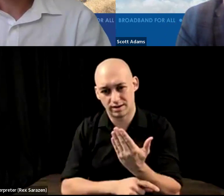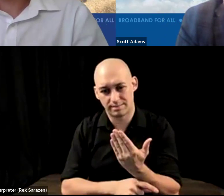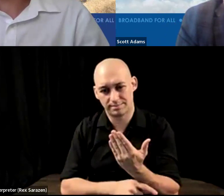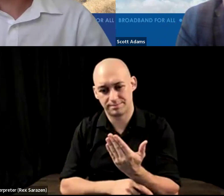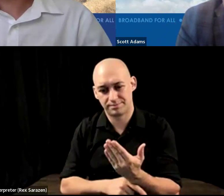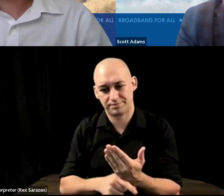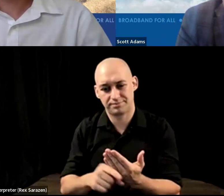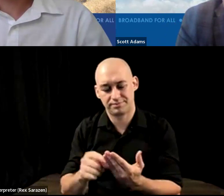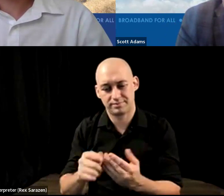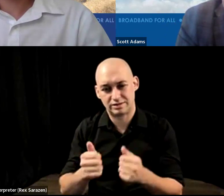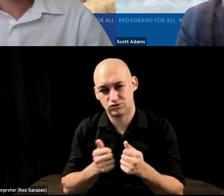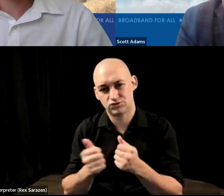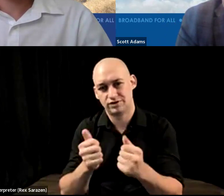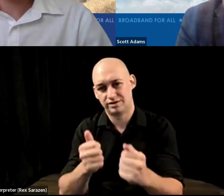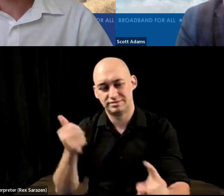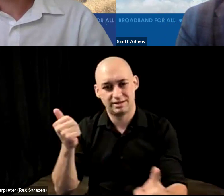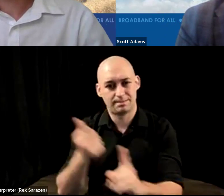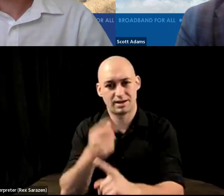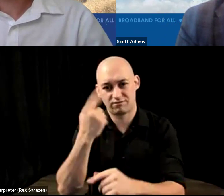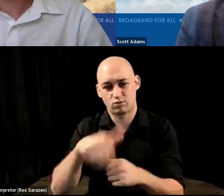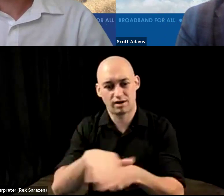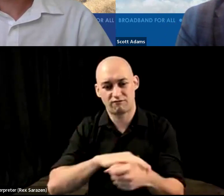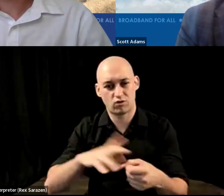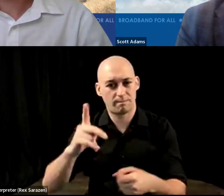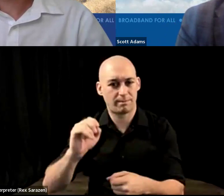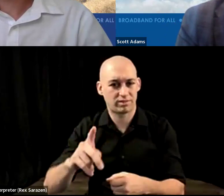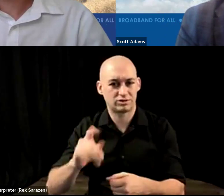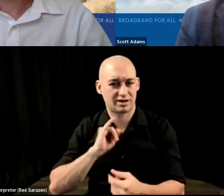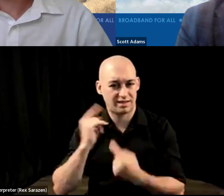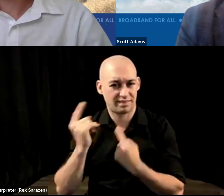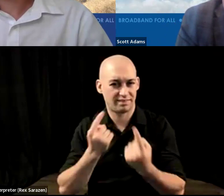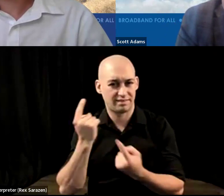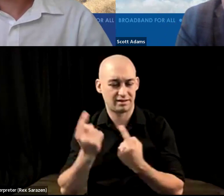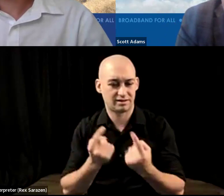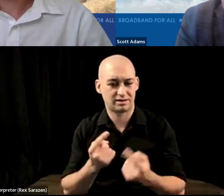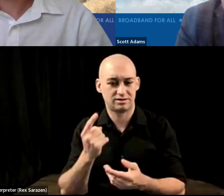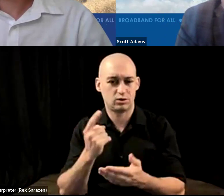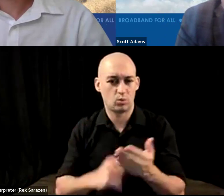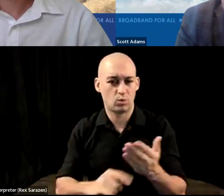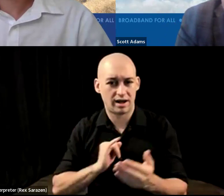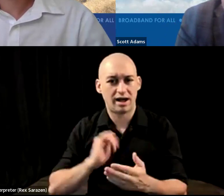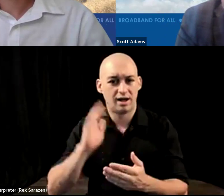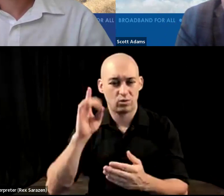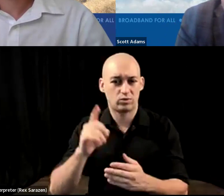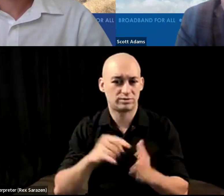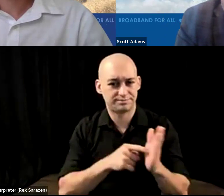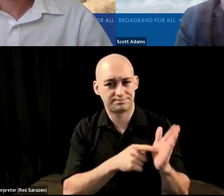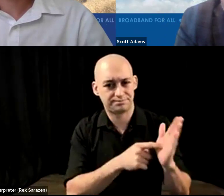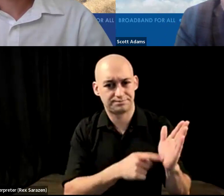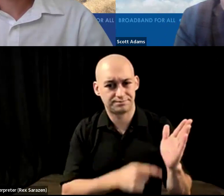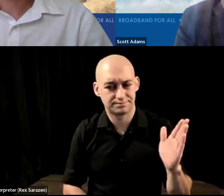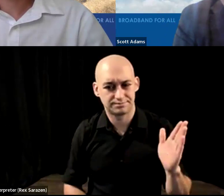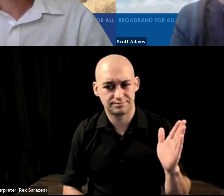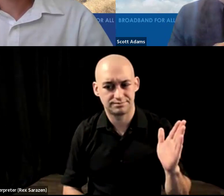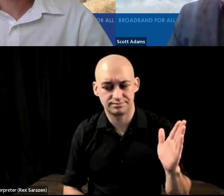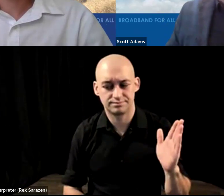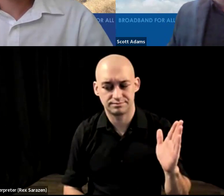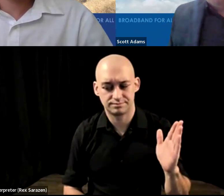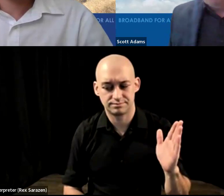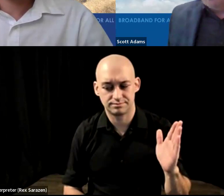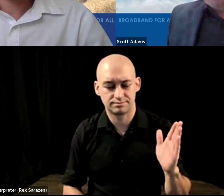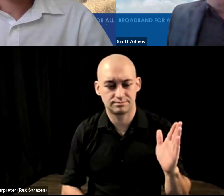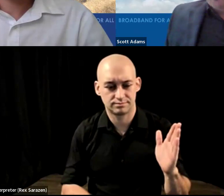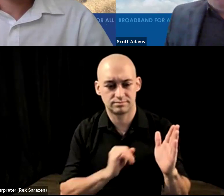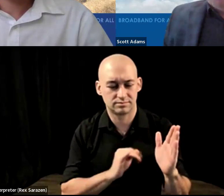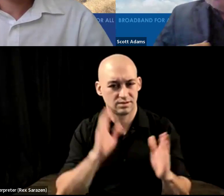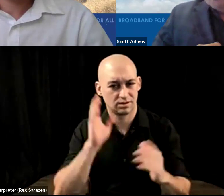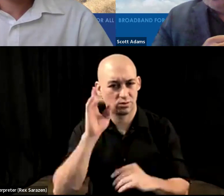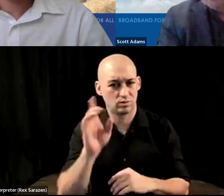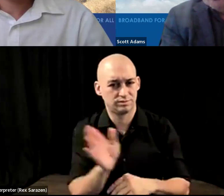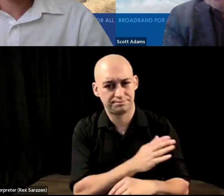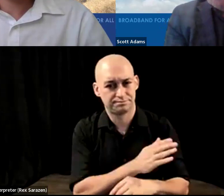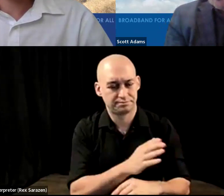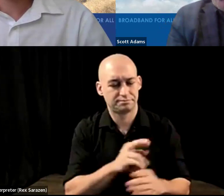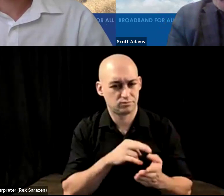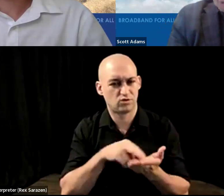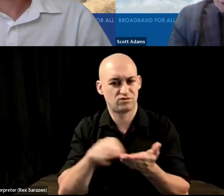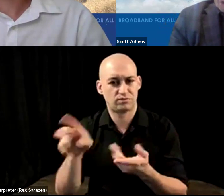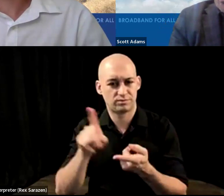impact for covered populations. I think. What I would refer people to is the chart that we had